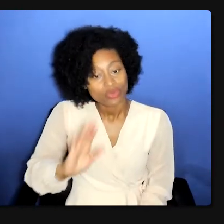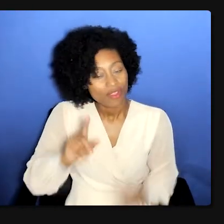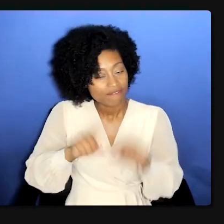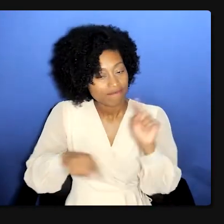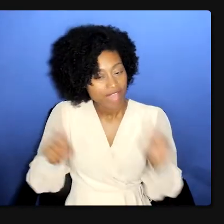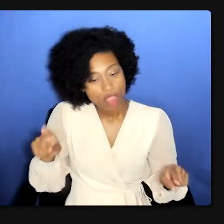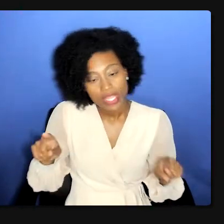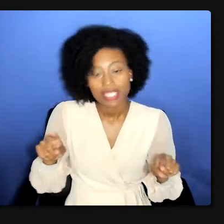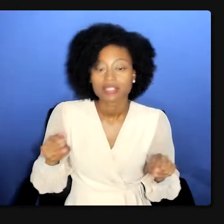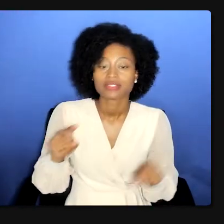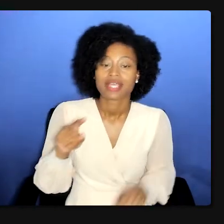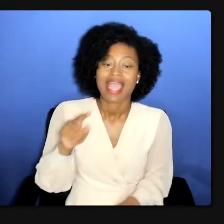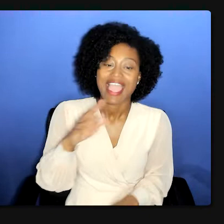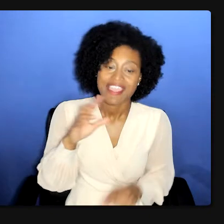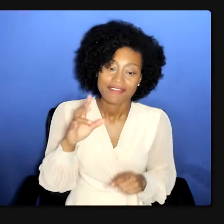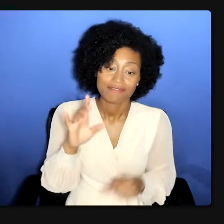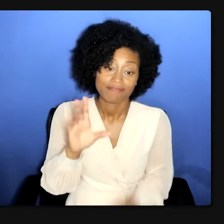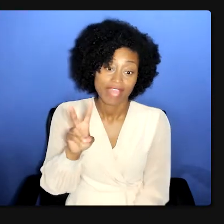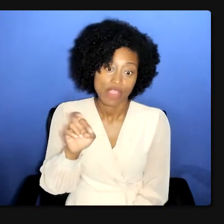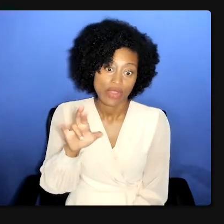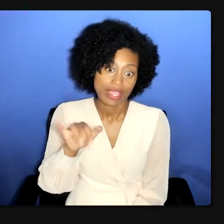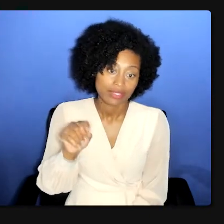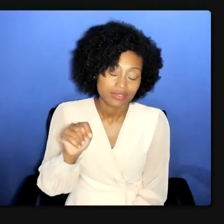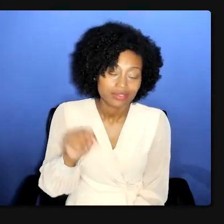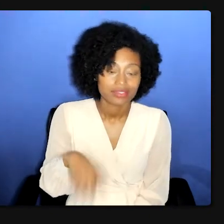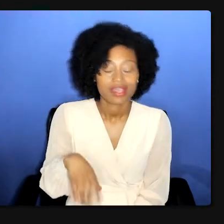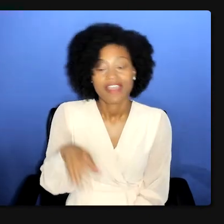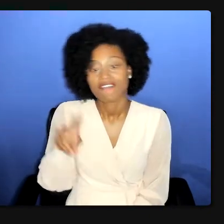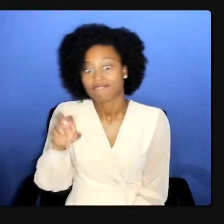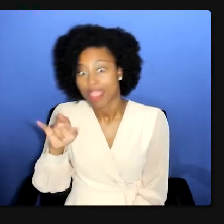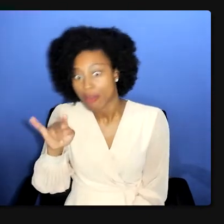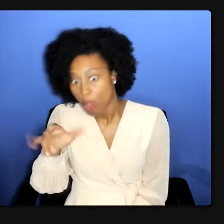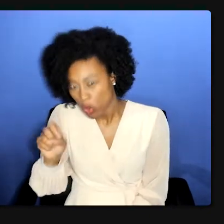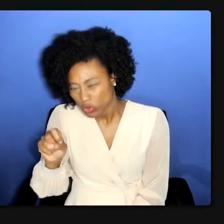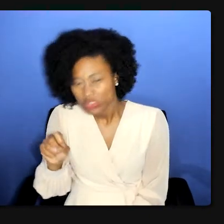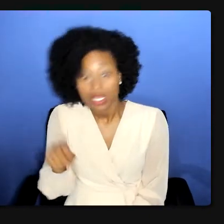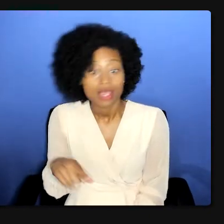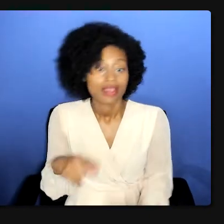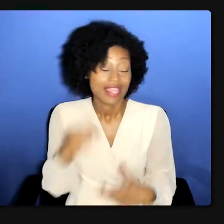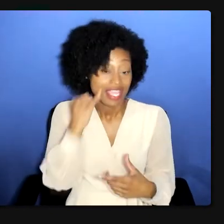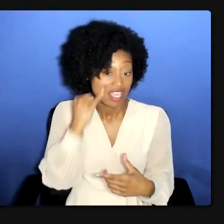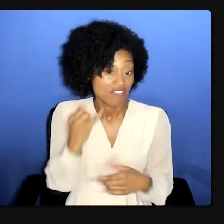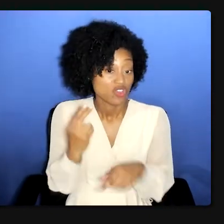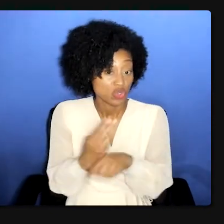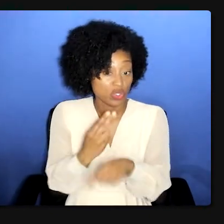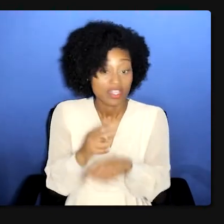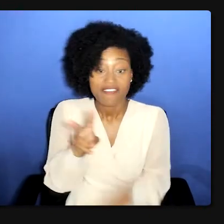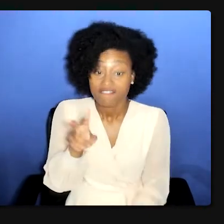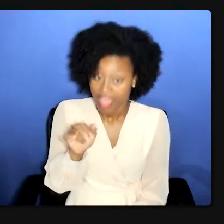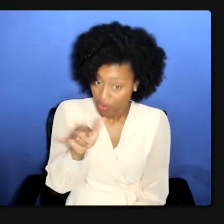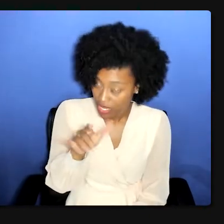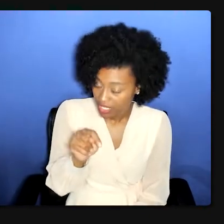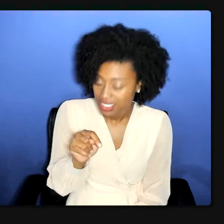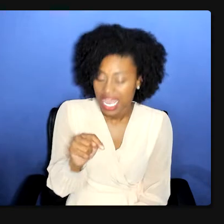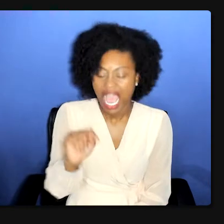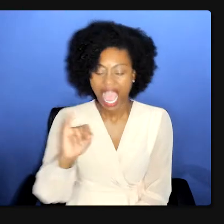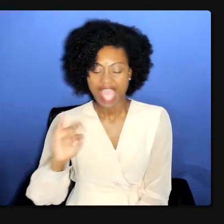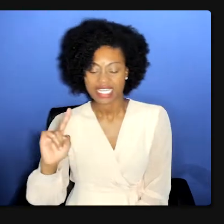by adding variables or choosing overrides. if you use variables, you can get the variant ID and variables